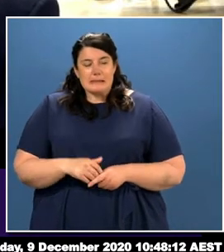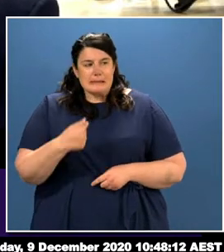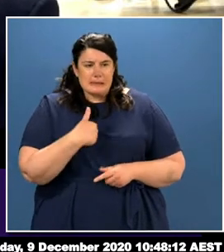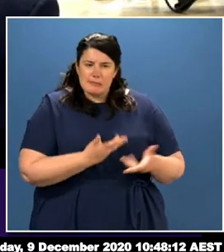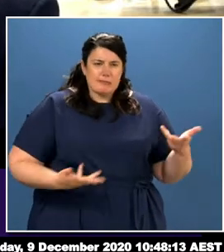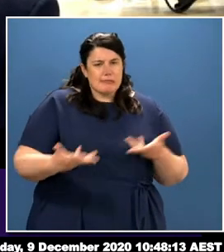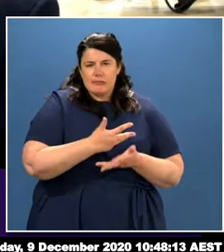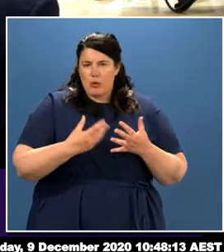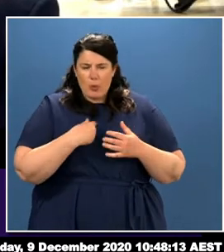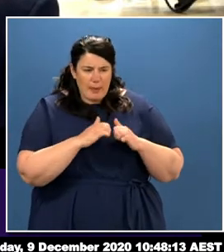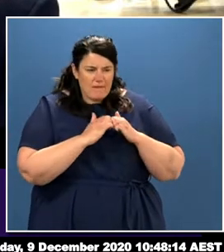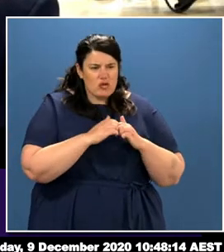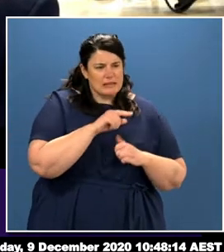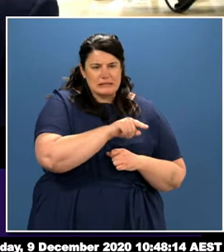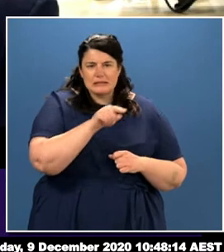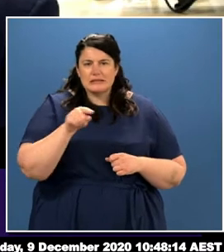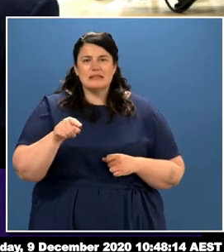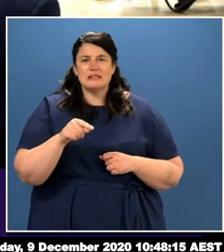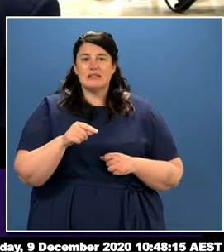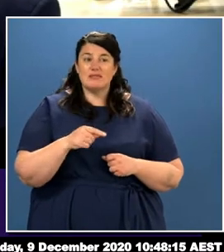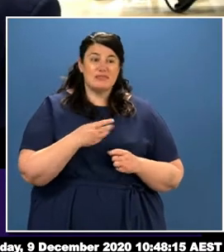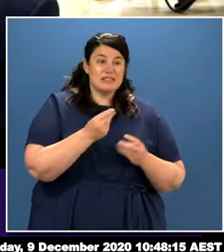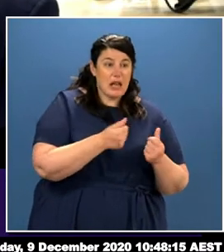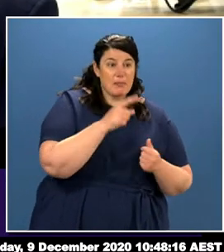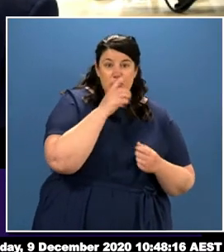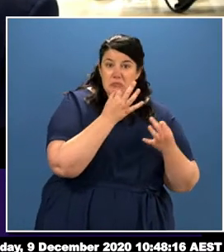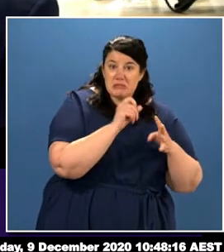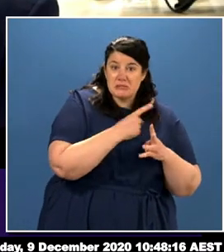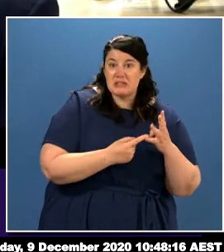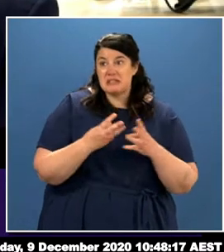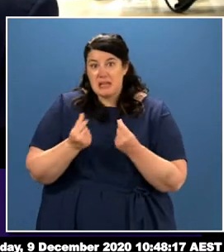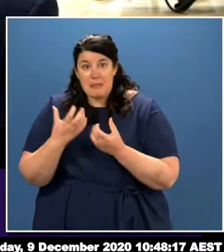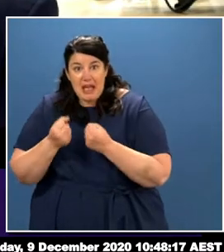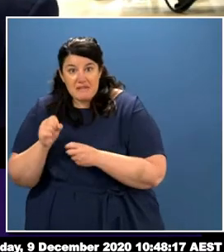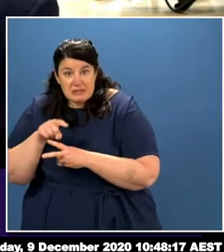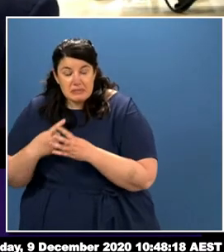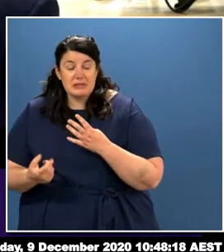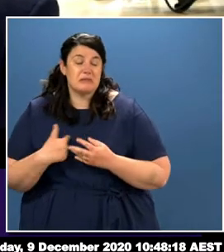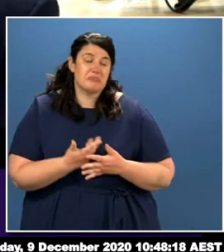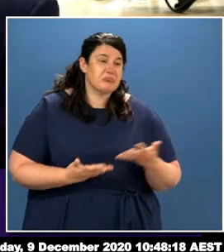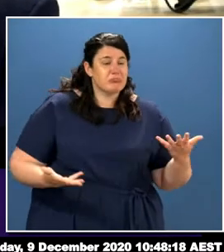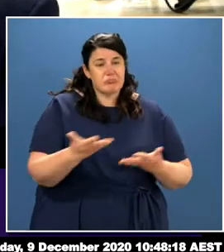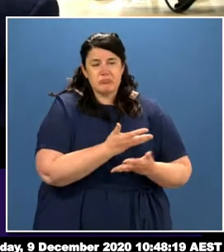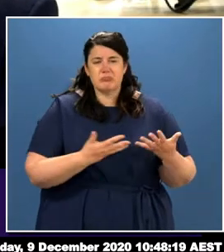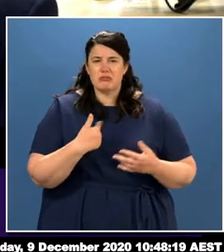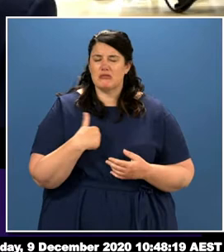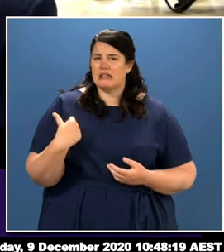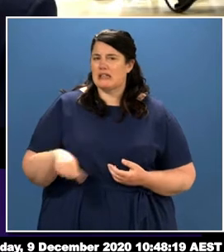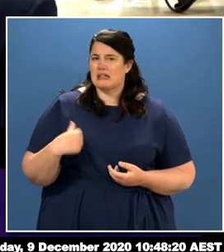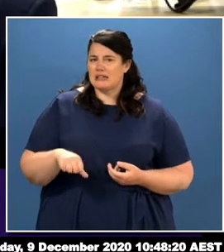who are a variety of disabled and able-bodied it kept hitting me how